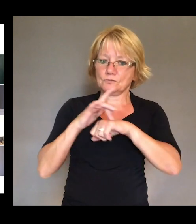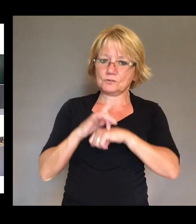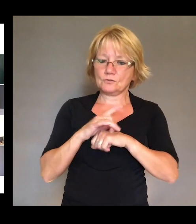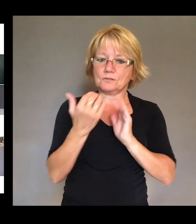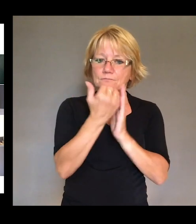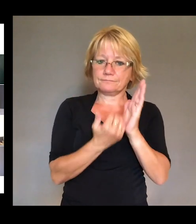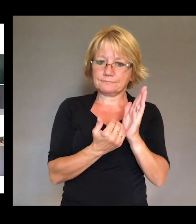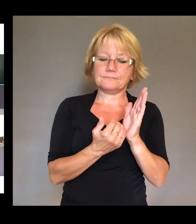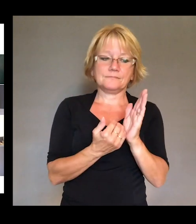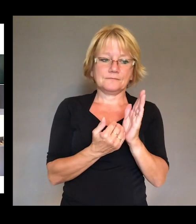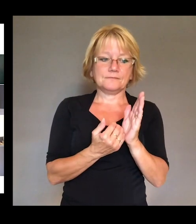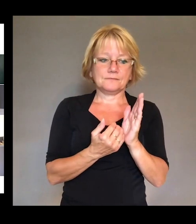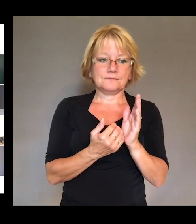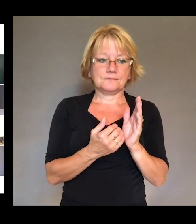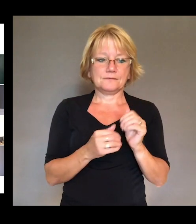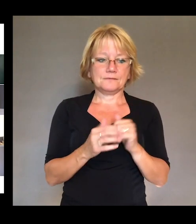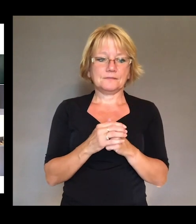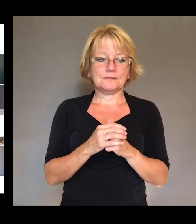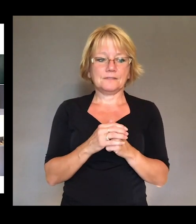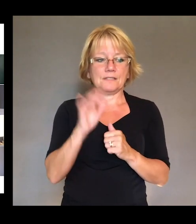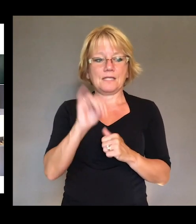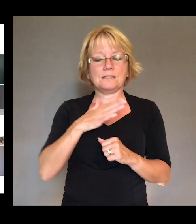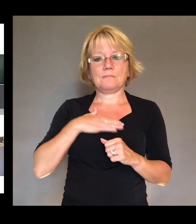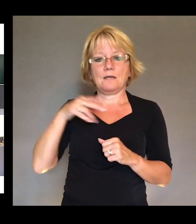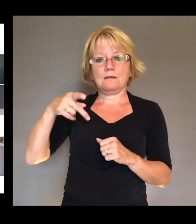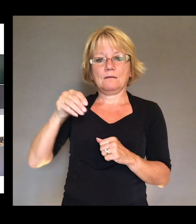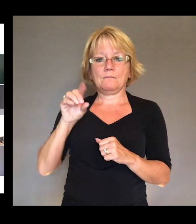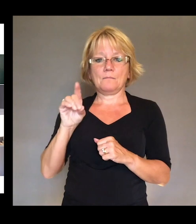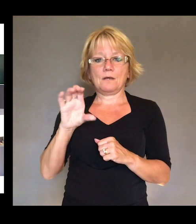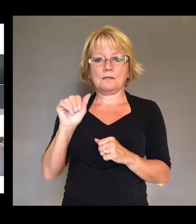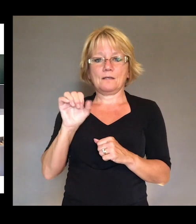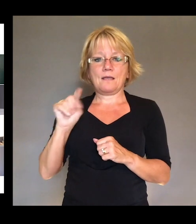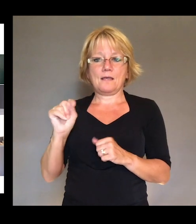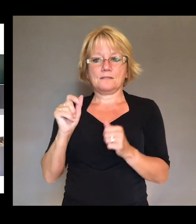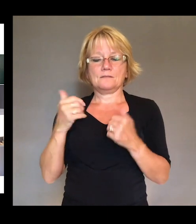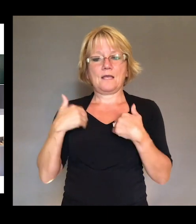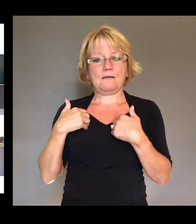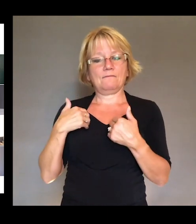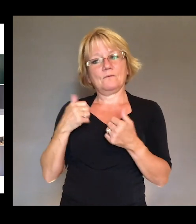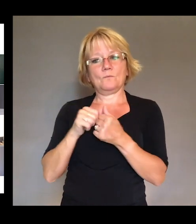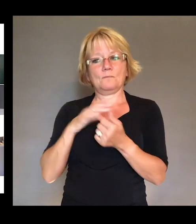So the first resource I listed is actually a shameless plug is my podcast I have with my friend, Stephanie